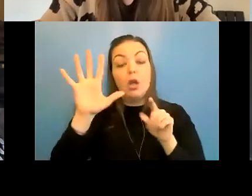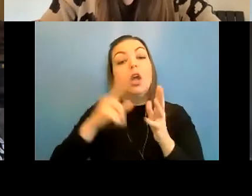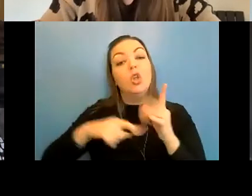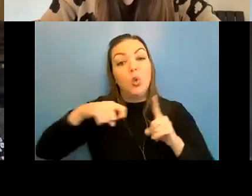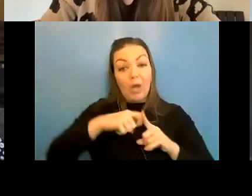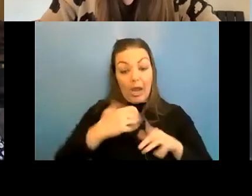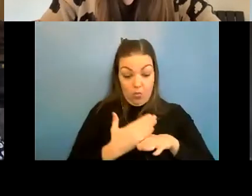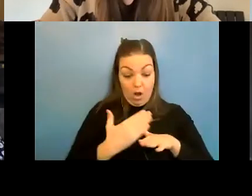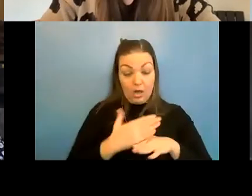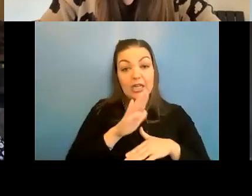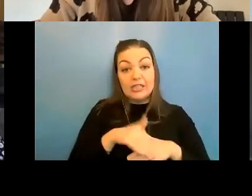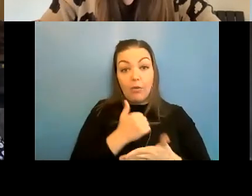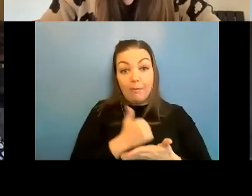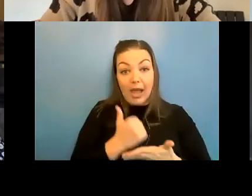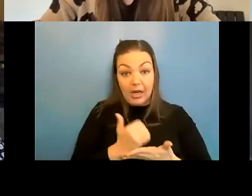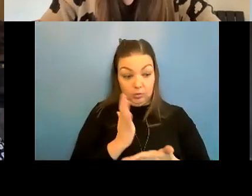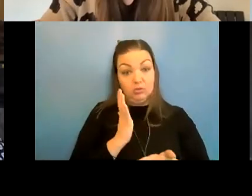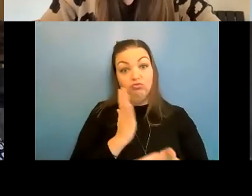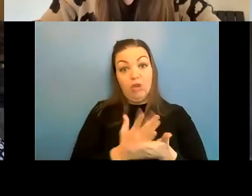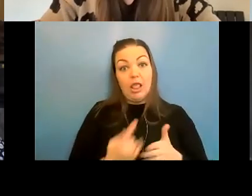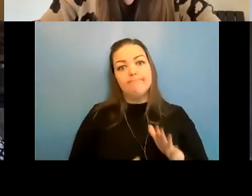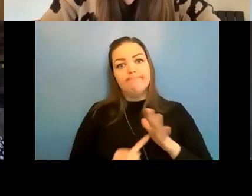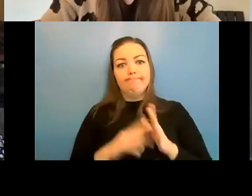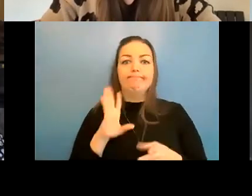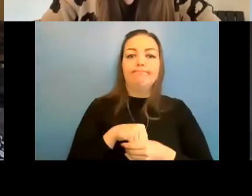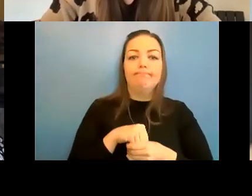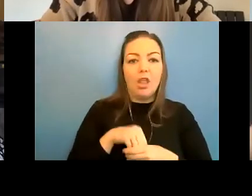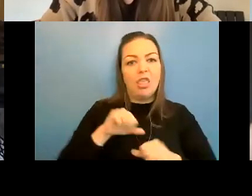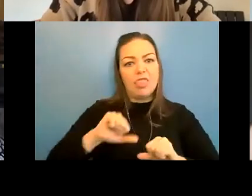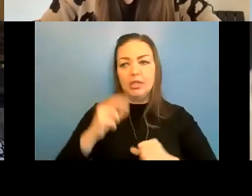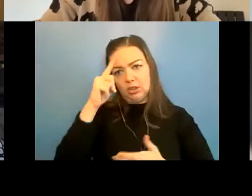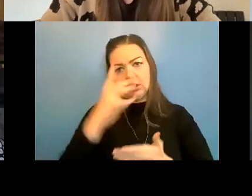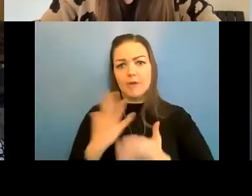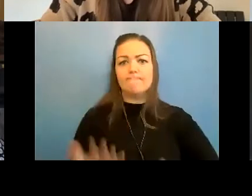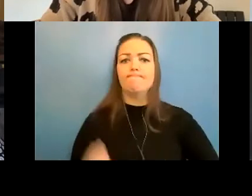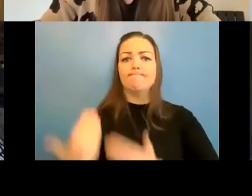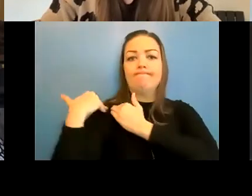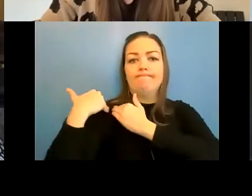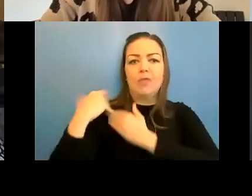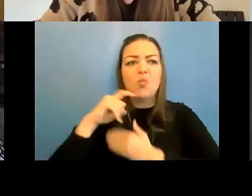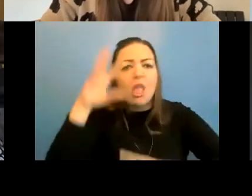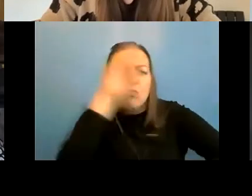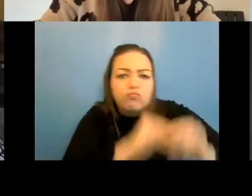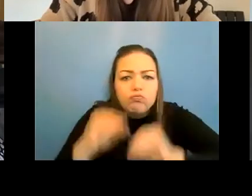disabled artists across the UK and together that international work and the UK work, the Southbank Centre, took it upon themselves to put it all together -